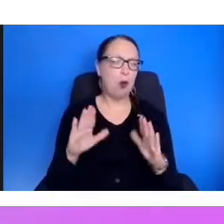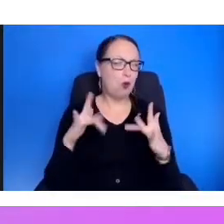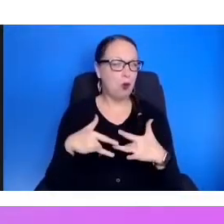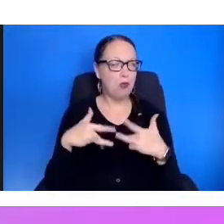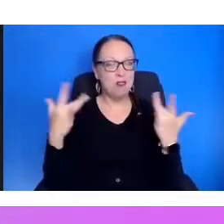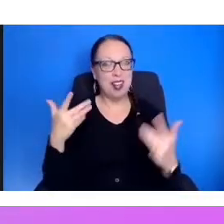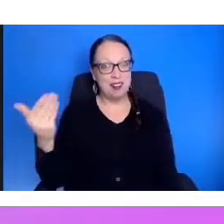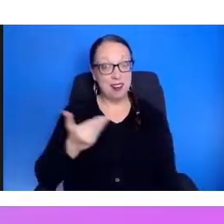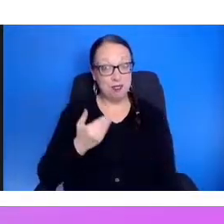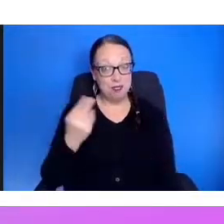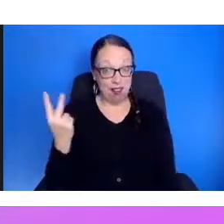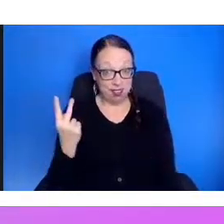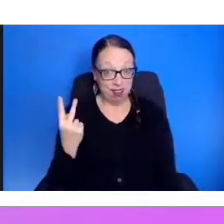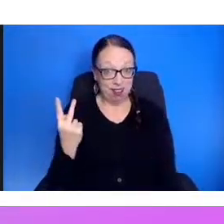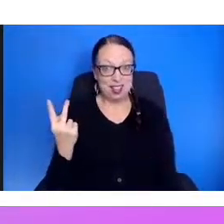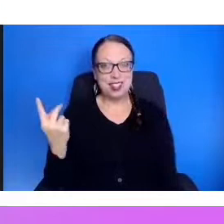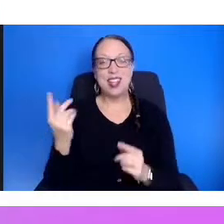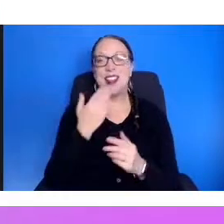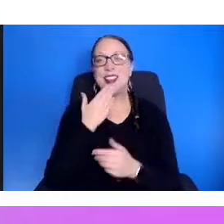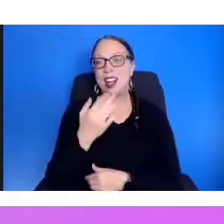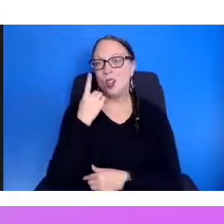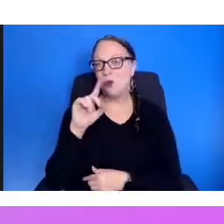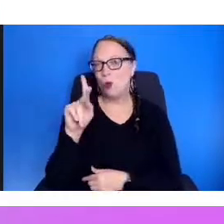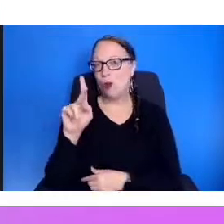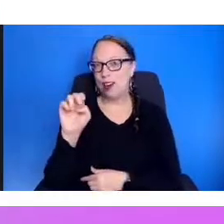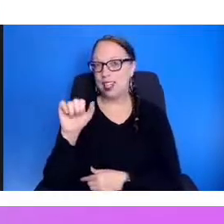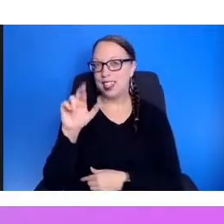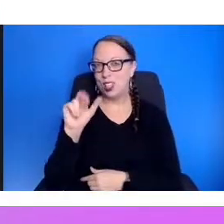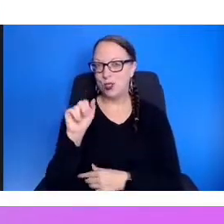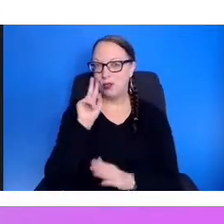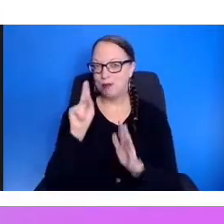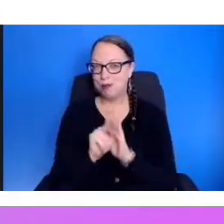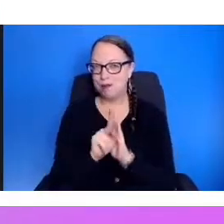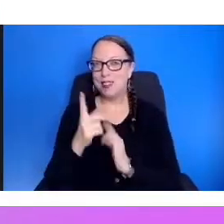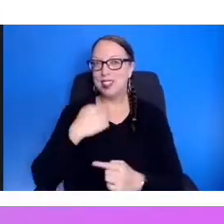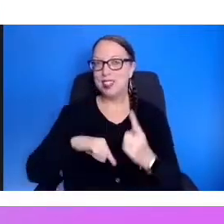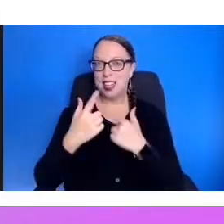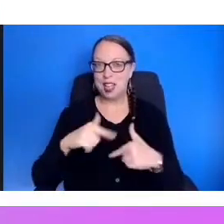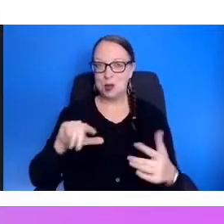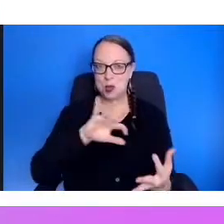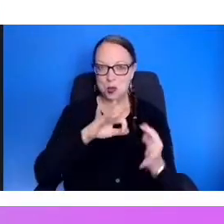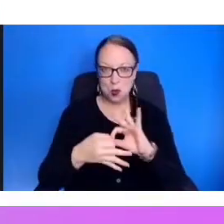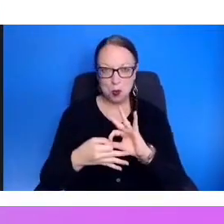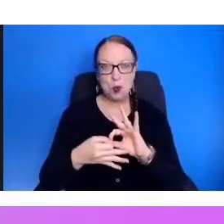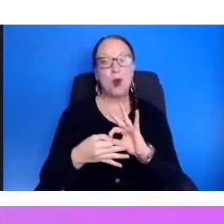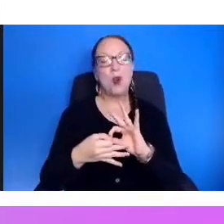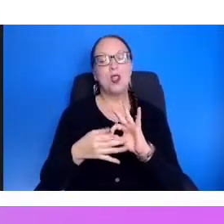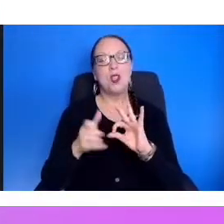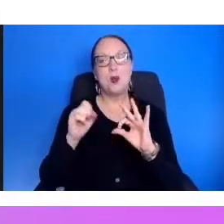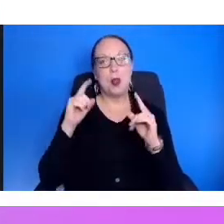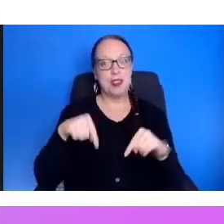And thank you also Kira for making sure that this is completely inclusive including our friends